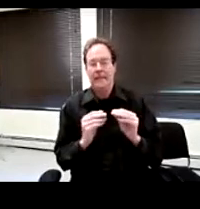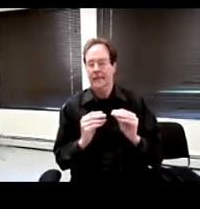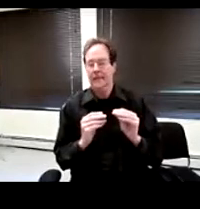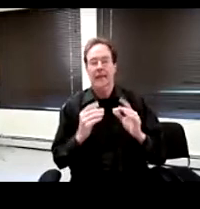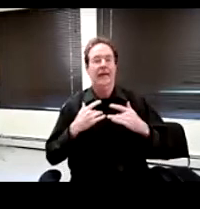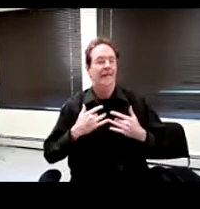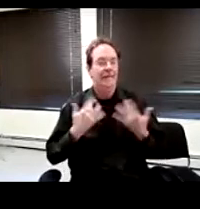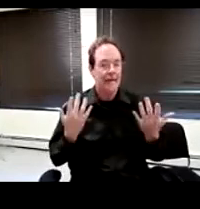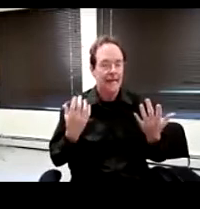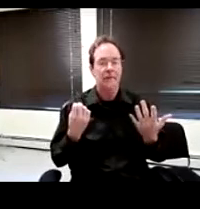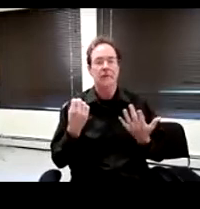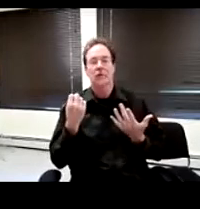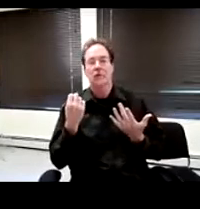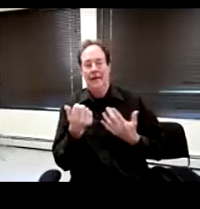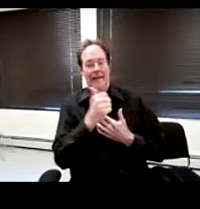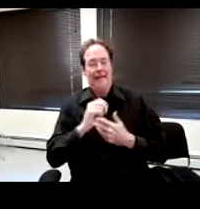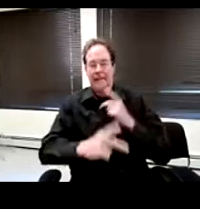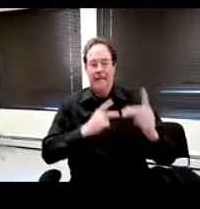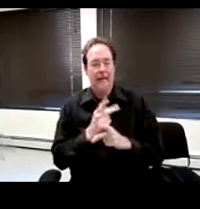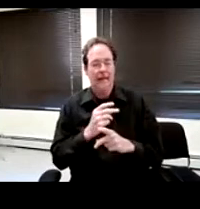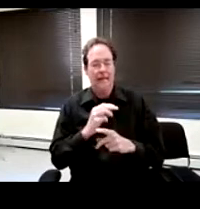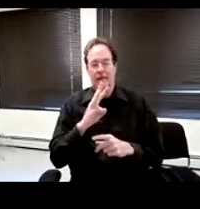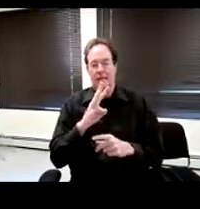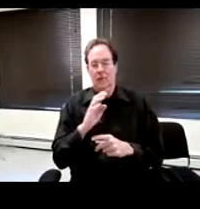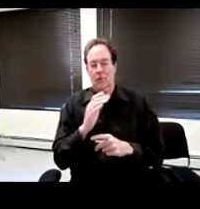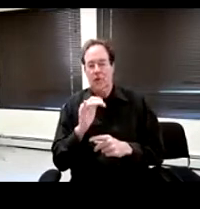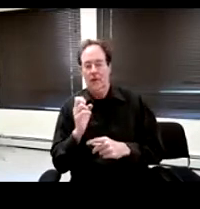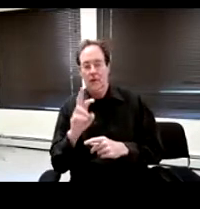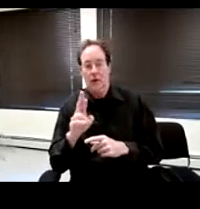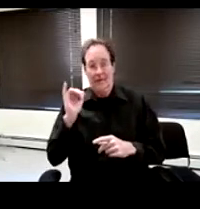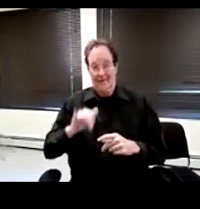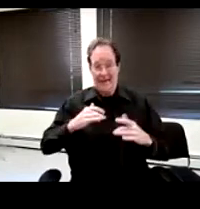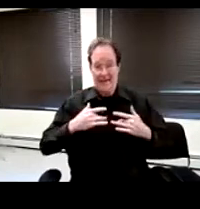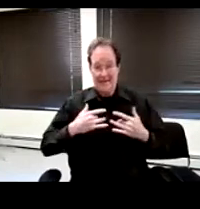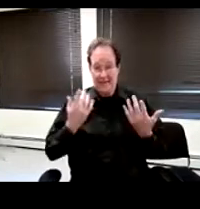So at the start of every meeting for an event or any kind